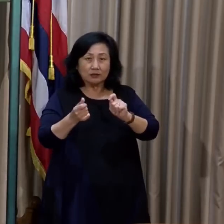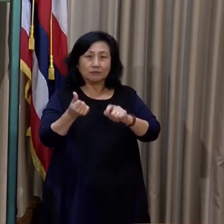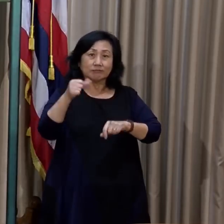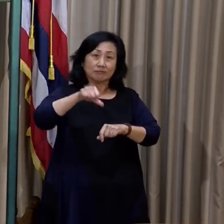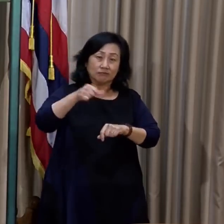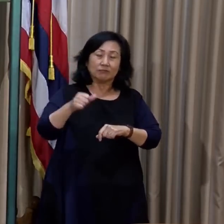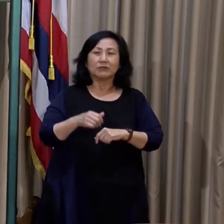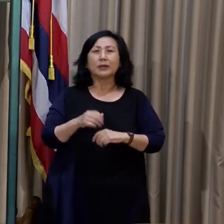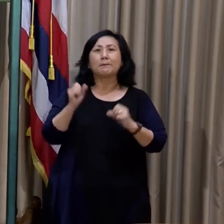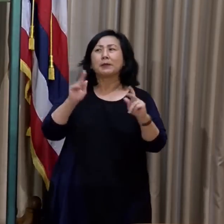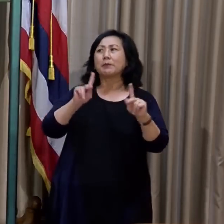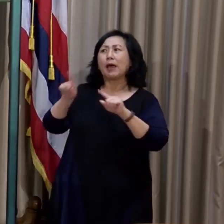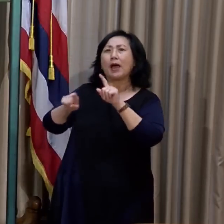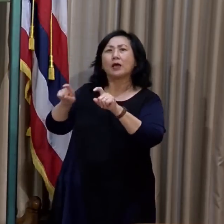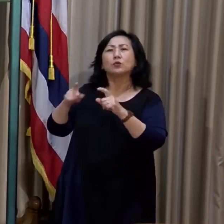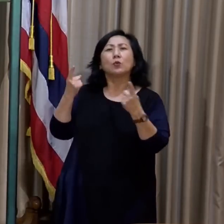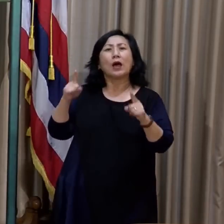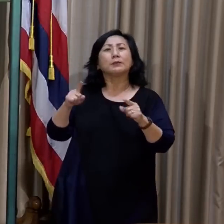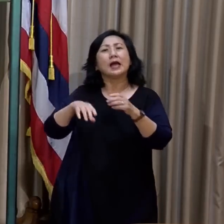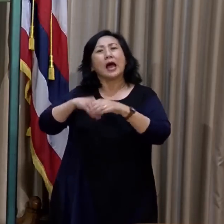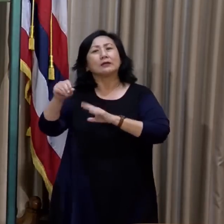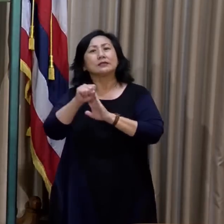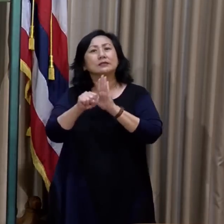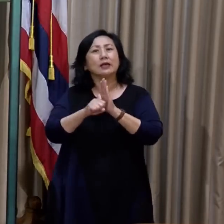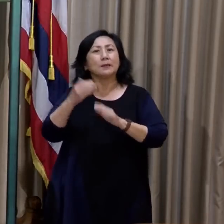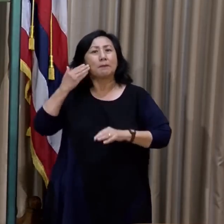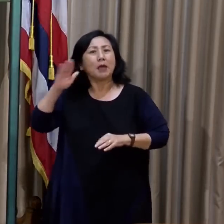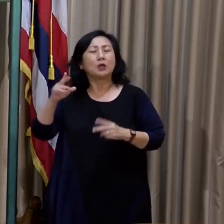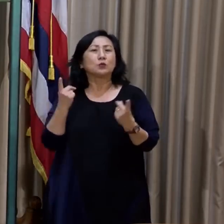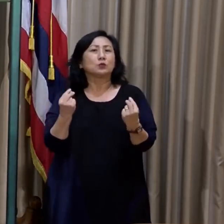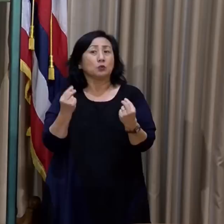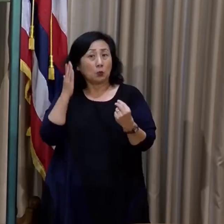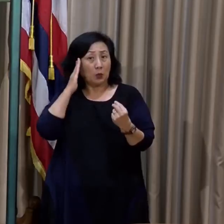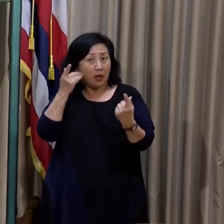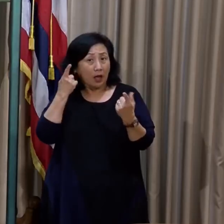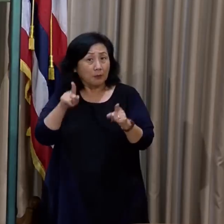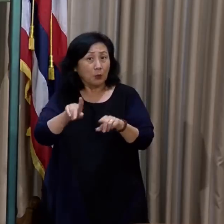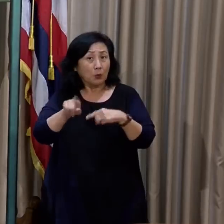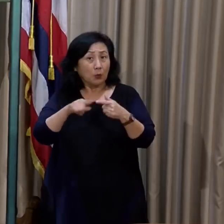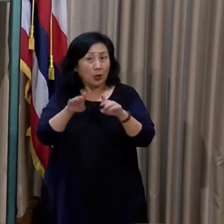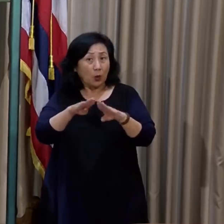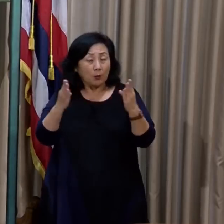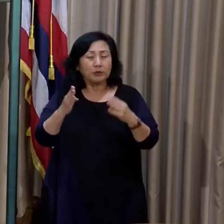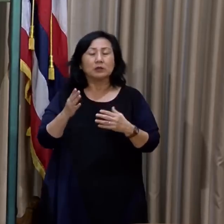IT REALLY ALLOWS US TO TEST THE SYSTEM AS WE MOVE FORWARD. I NOTE THAT MANY HAVE BEEN ASKING ABOUT OUT-OF-STATE